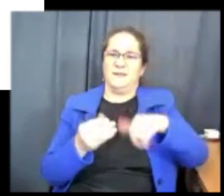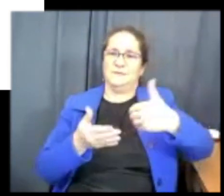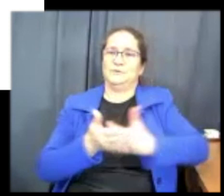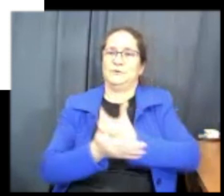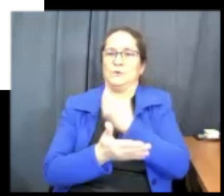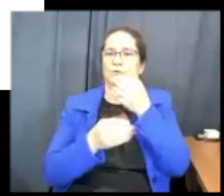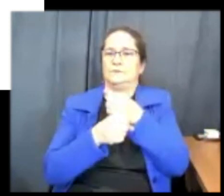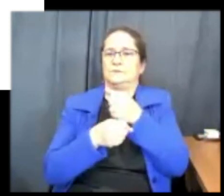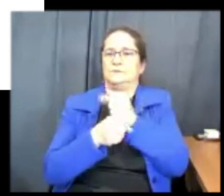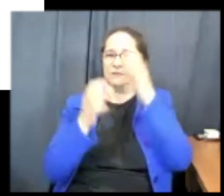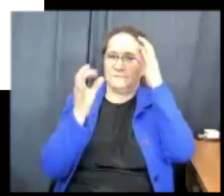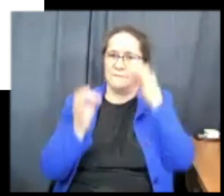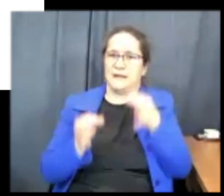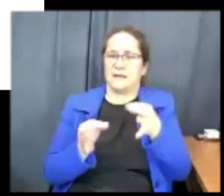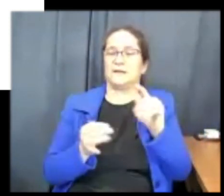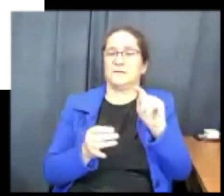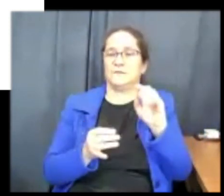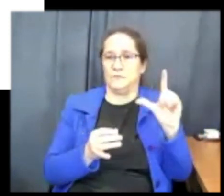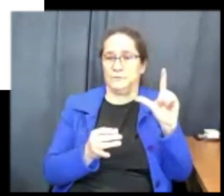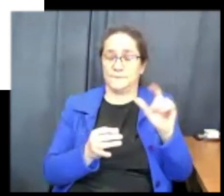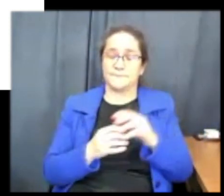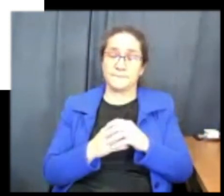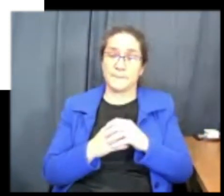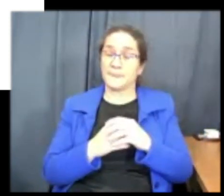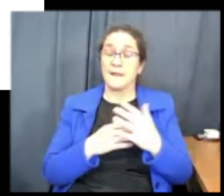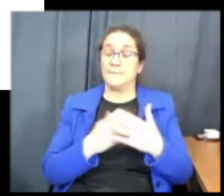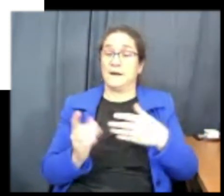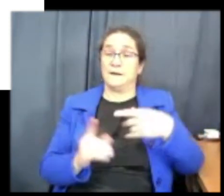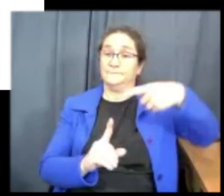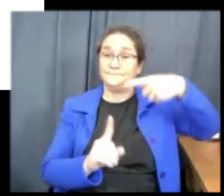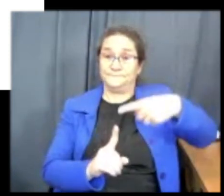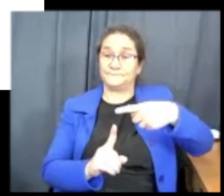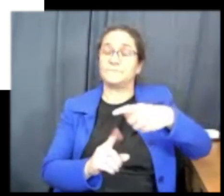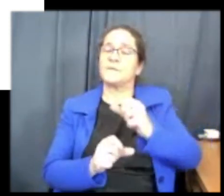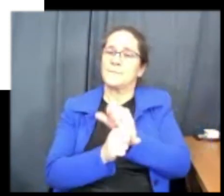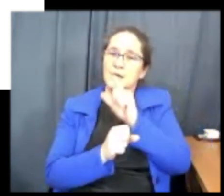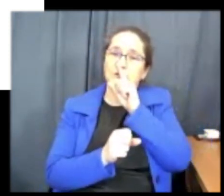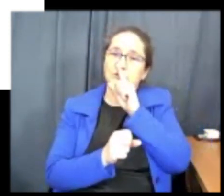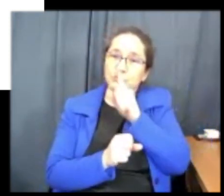But it includes really ensuring that students who take the alternate assessment